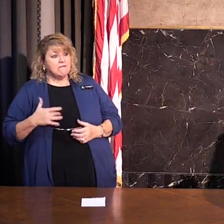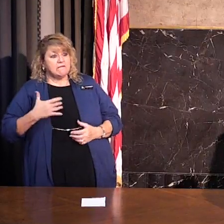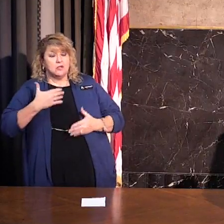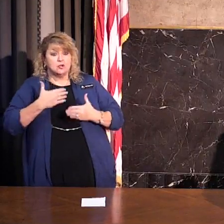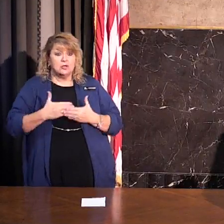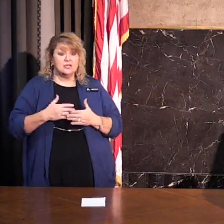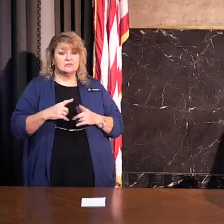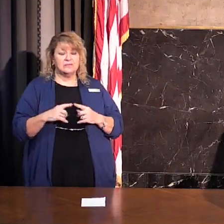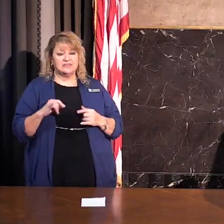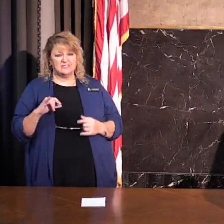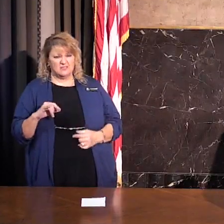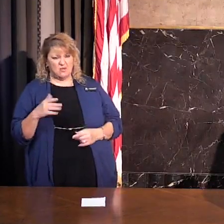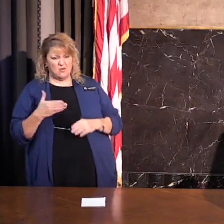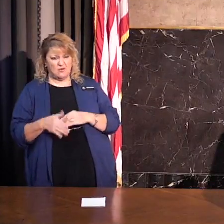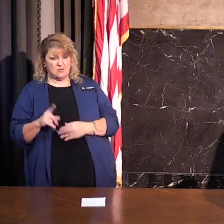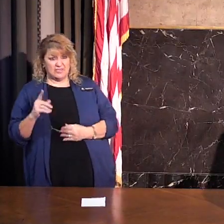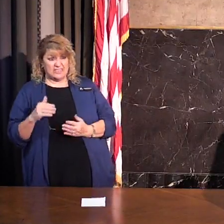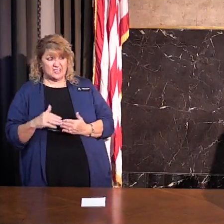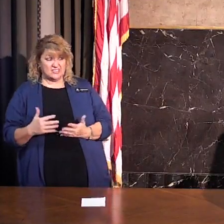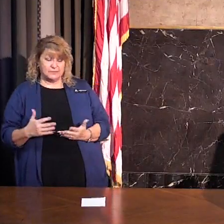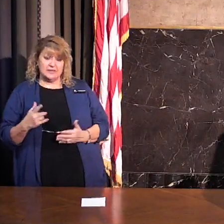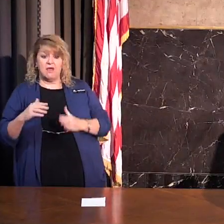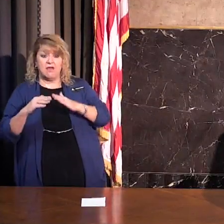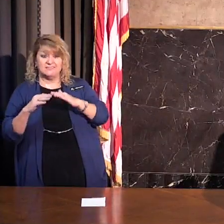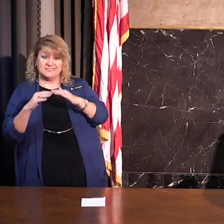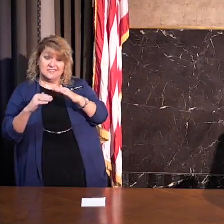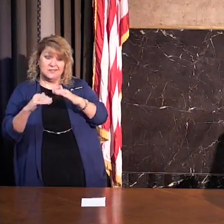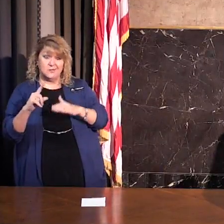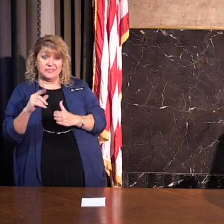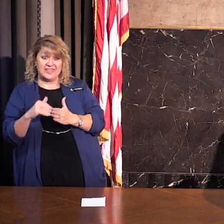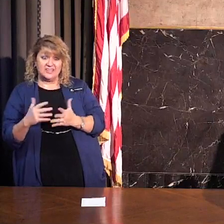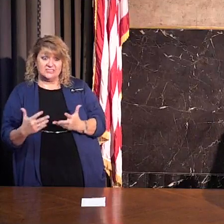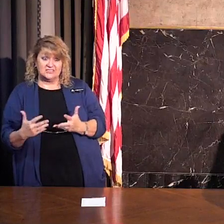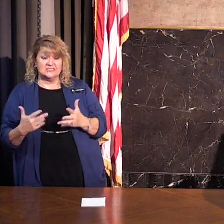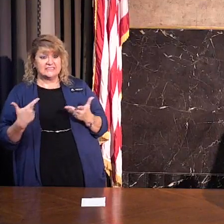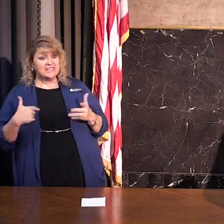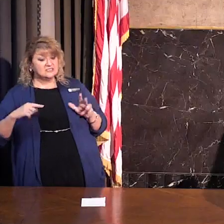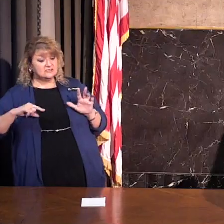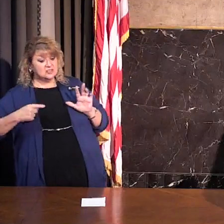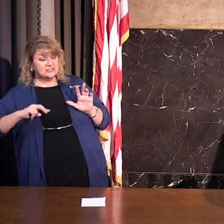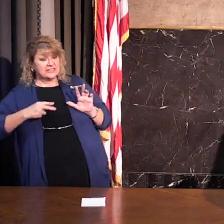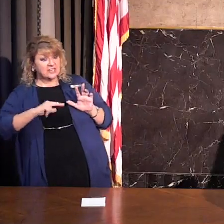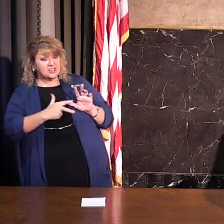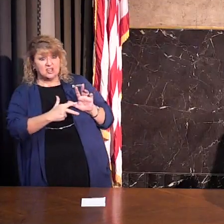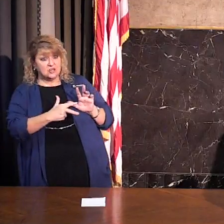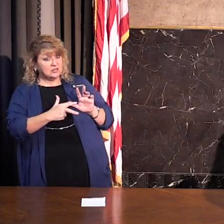it's still is a lot and it's about times what our baseline was prior to the surge as the